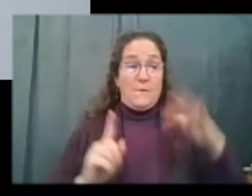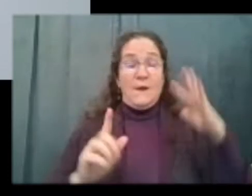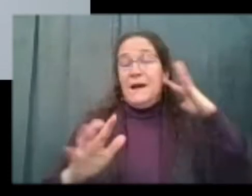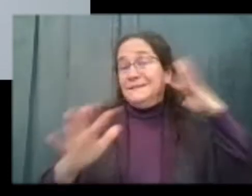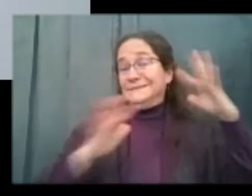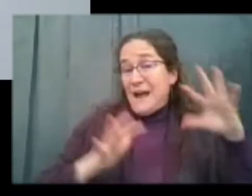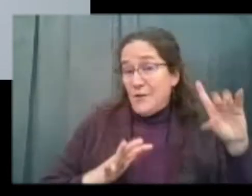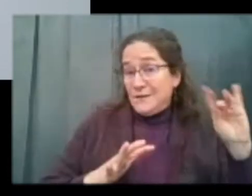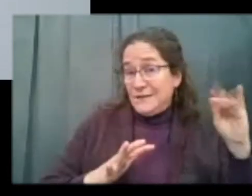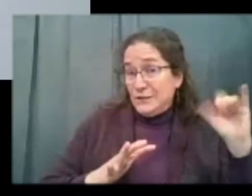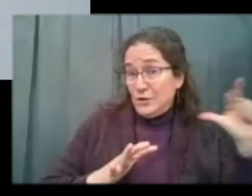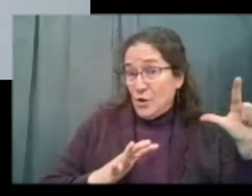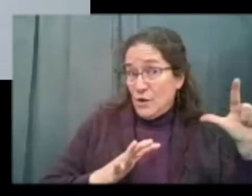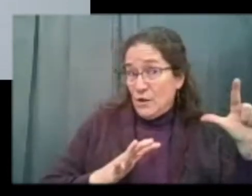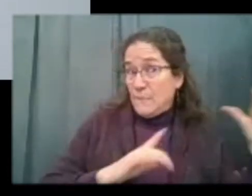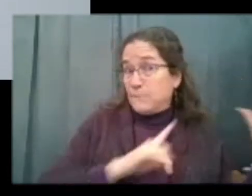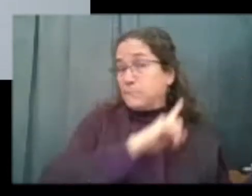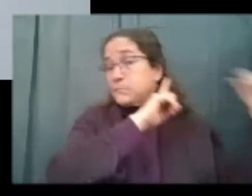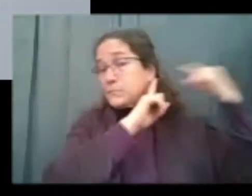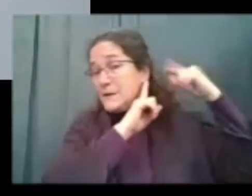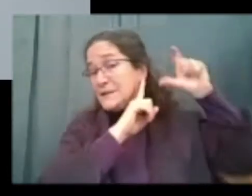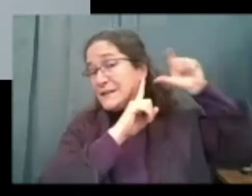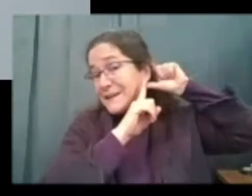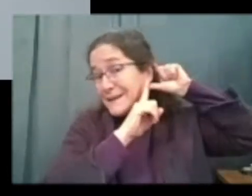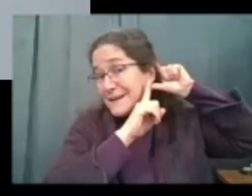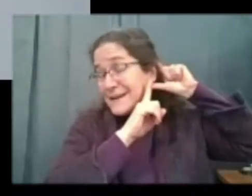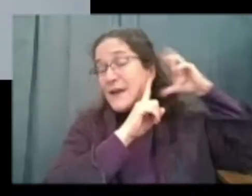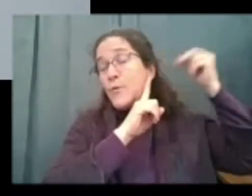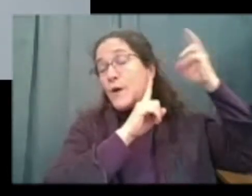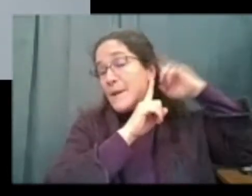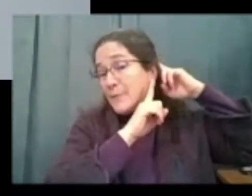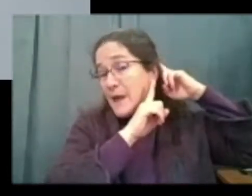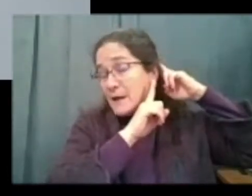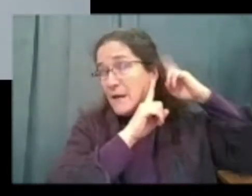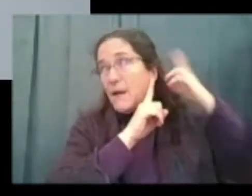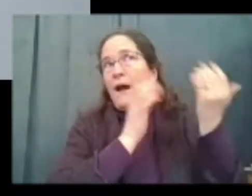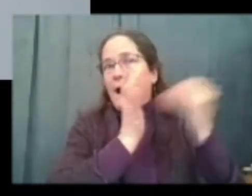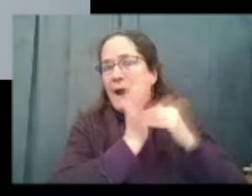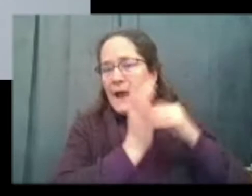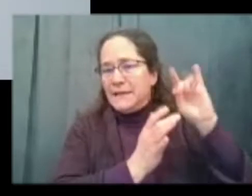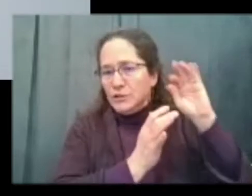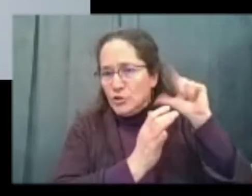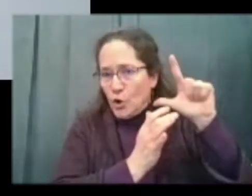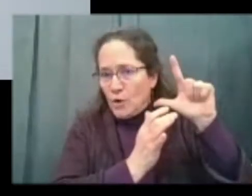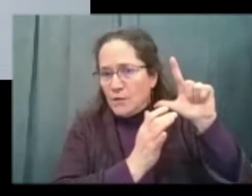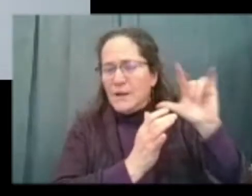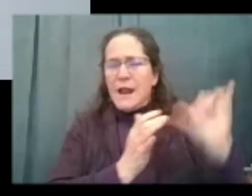is another digital signal is almost a copy of a copy, so each time you get removed from the original source it